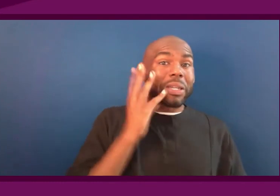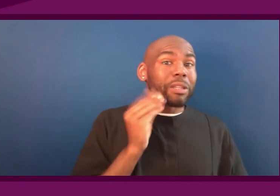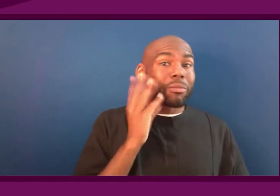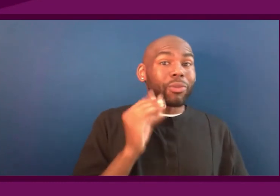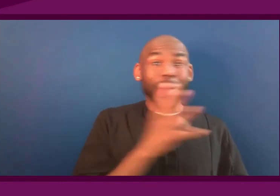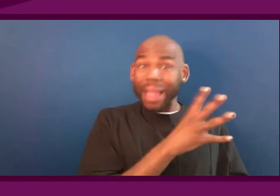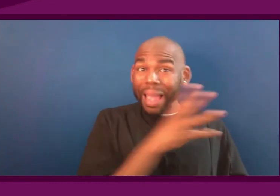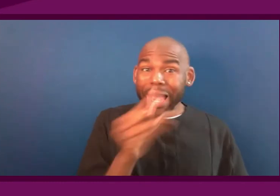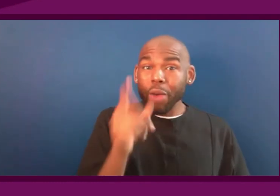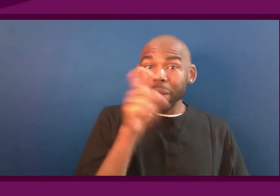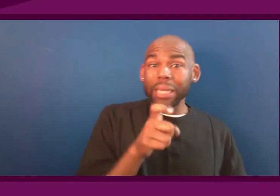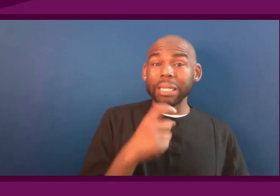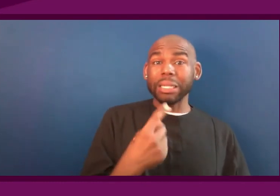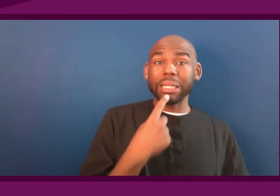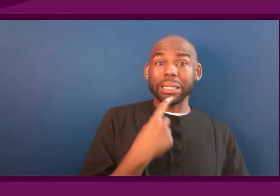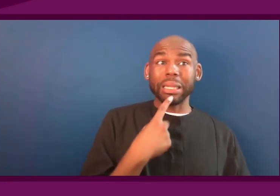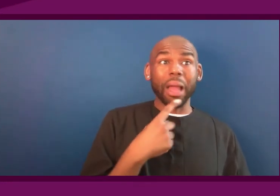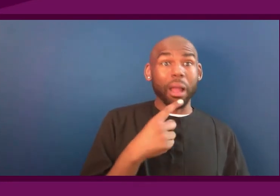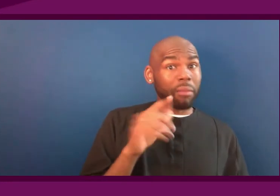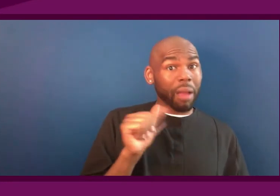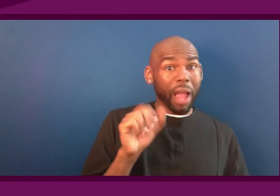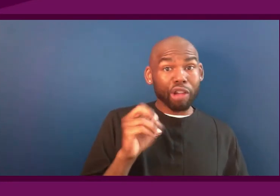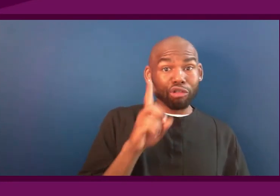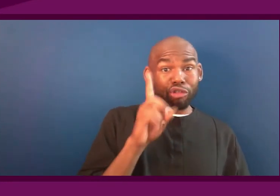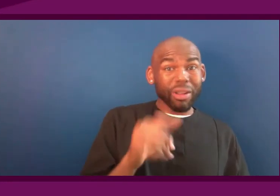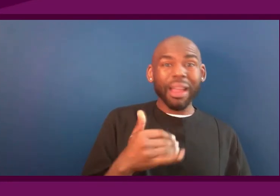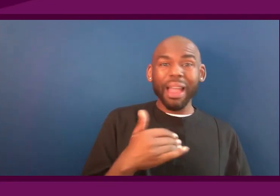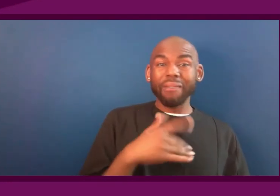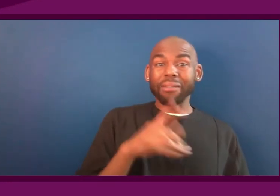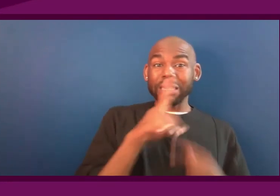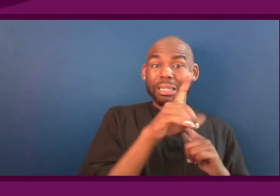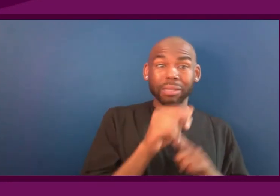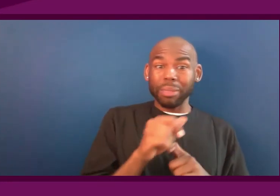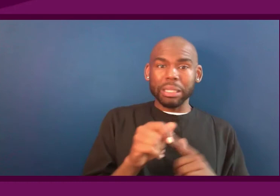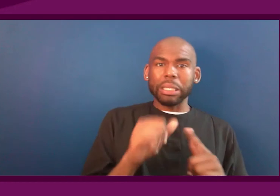was born with Down syndrome, people didn't congratulate me on having my beautiful baby girl.